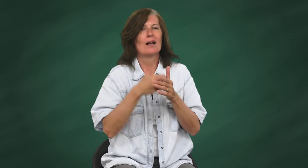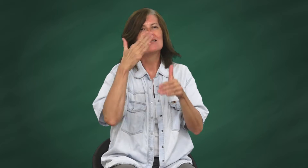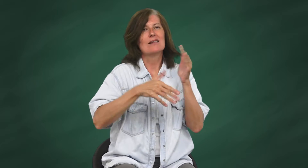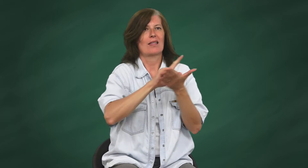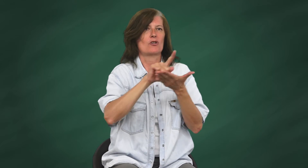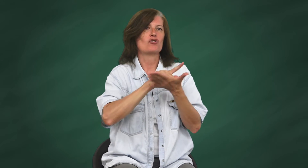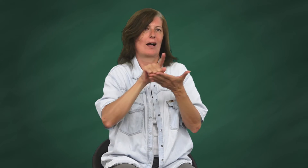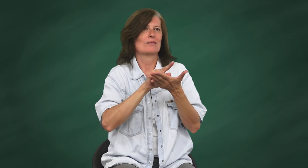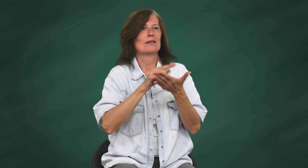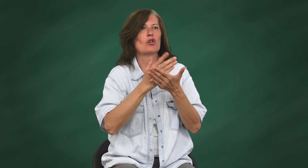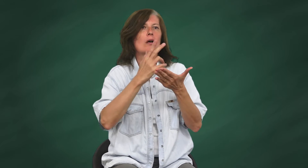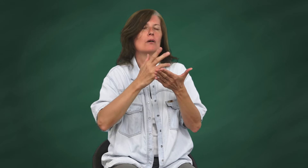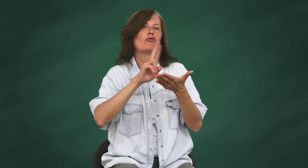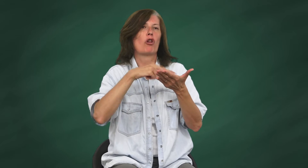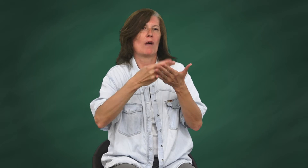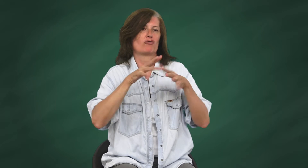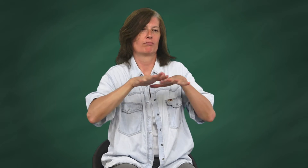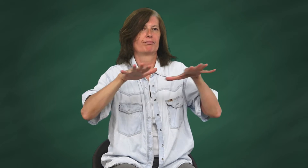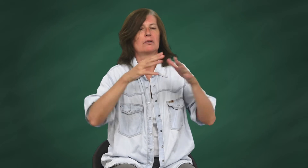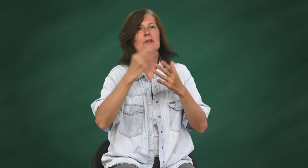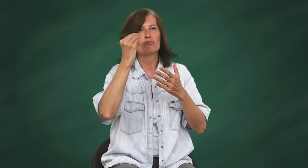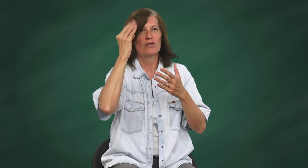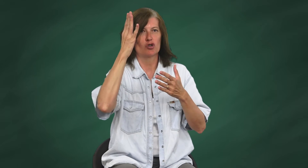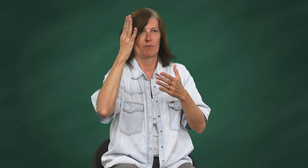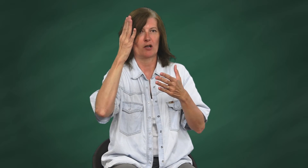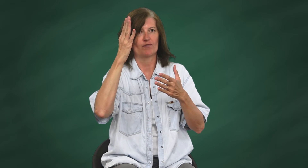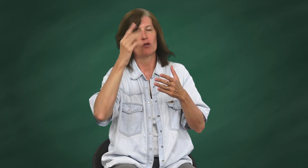In the last years, there has been a growth in the numbers of interpreters in the educational system,